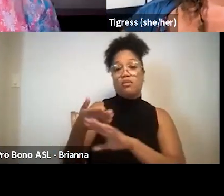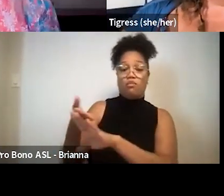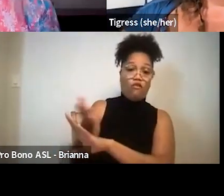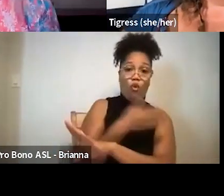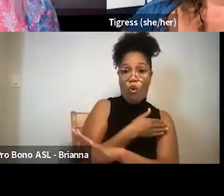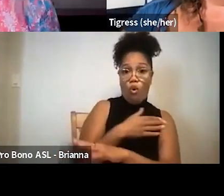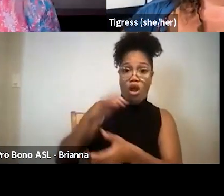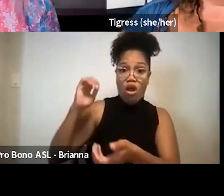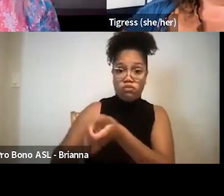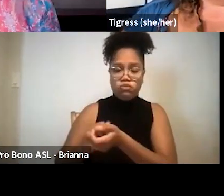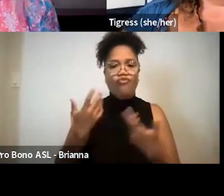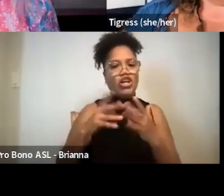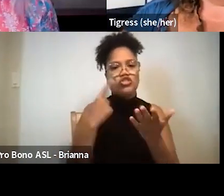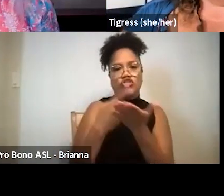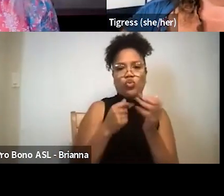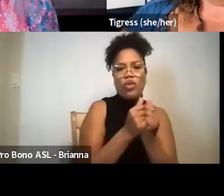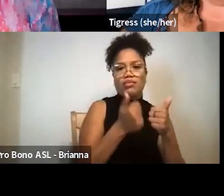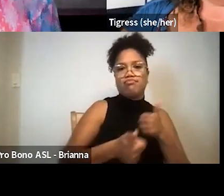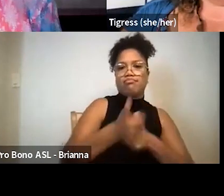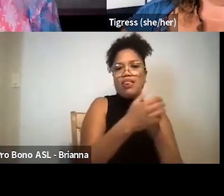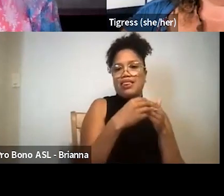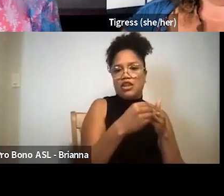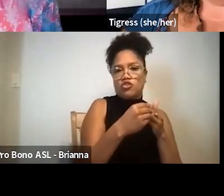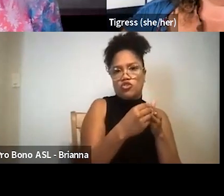And the rule we live by is just because it might be a bit